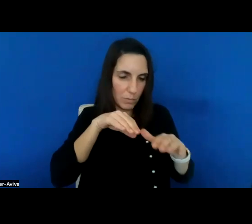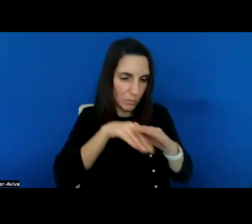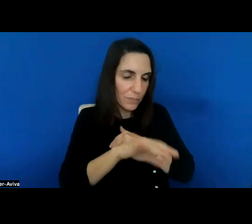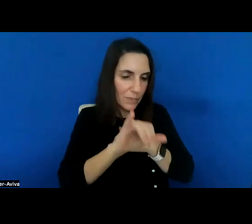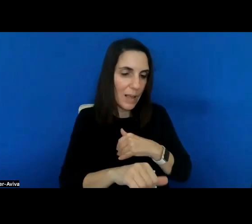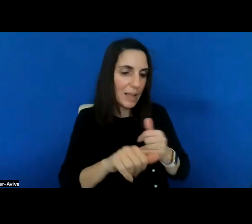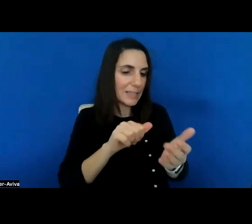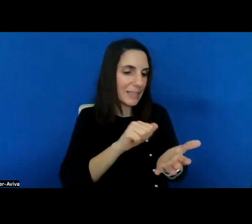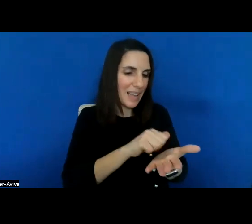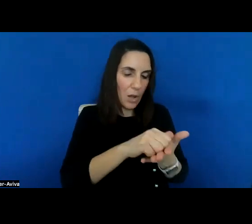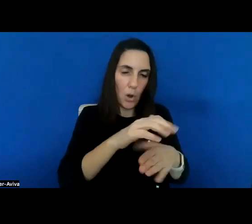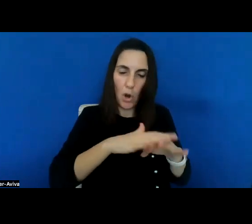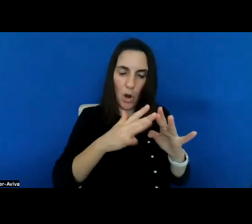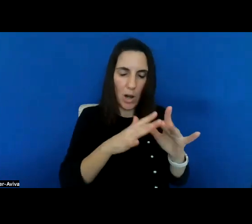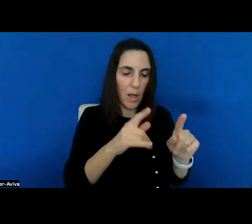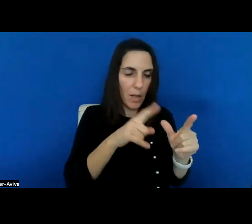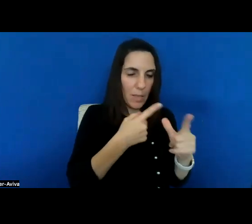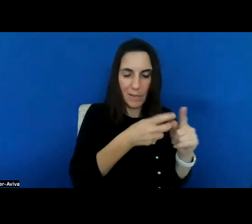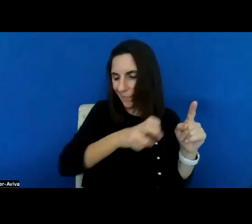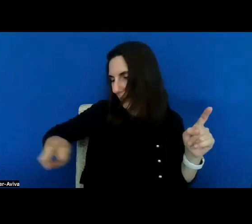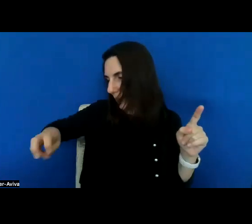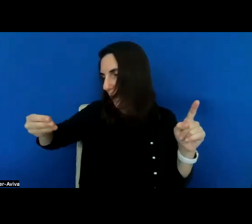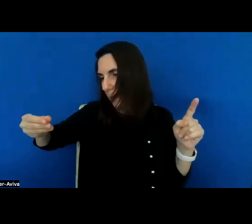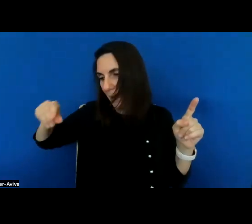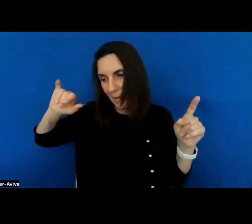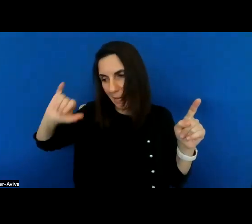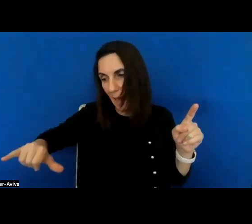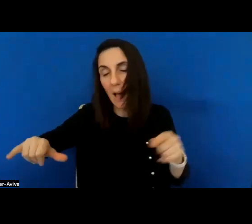11:41:06 Or you can call customer service, and they can help you with it.